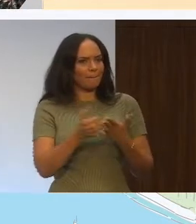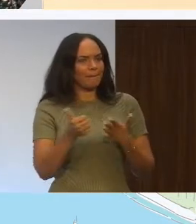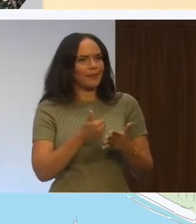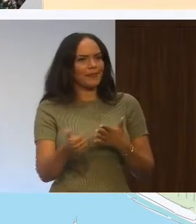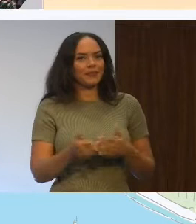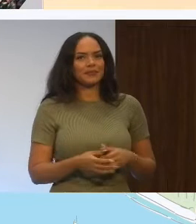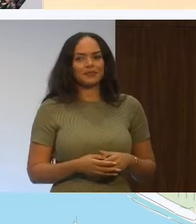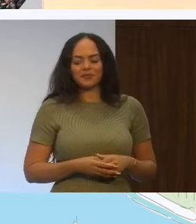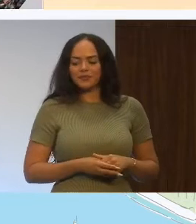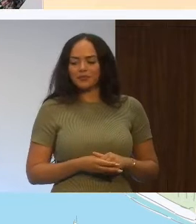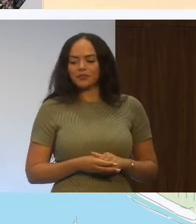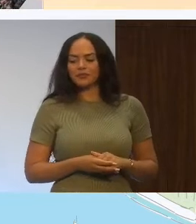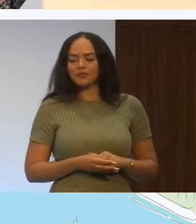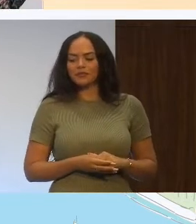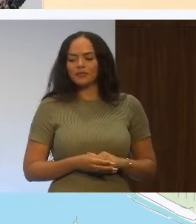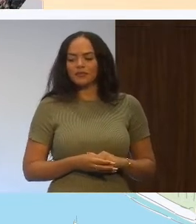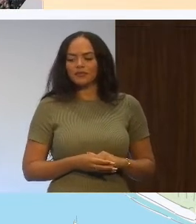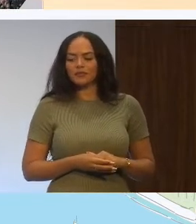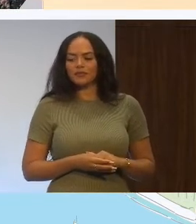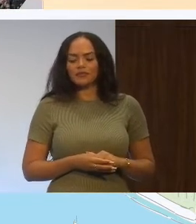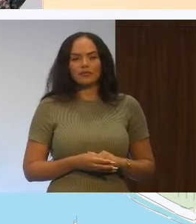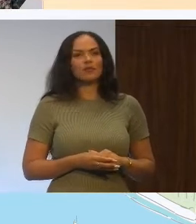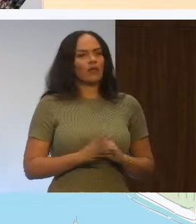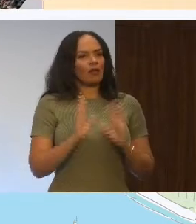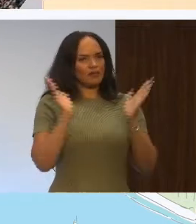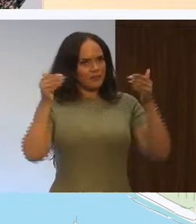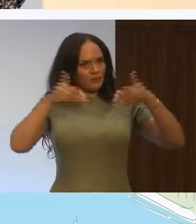If we look at the children's studies in particular and look at what symptoms